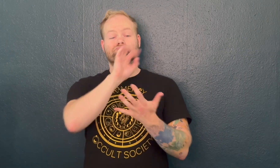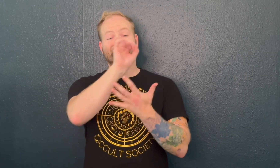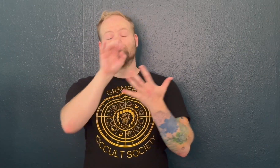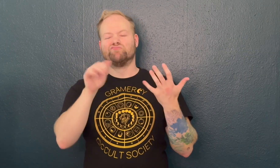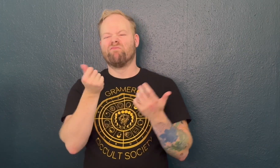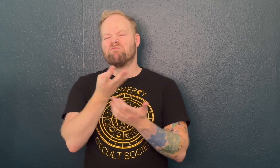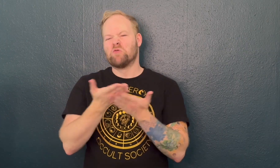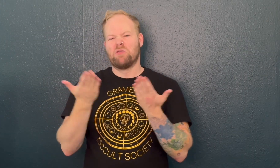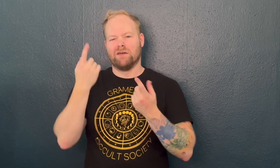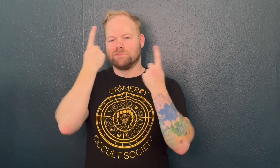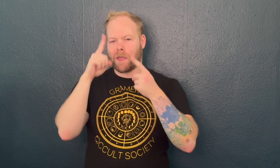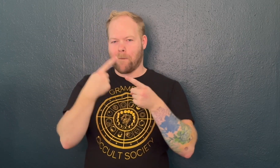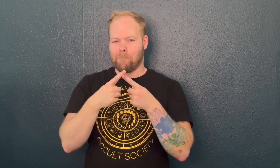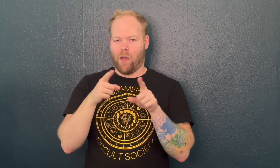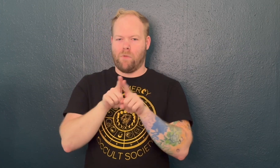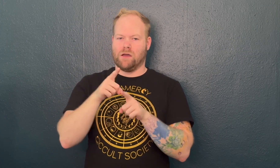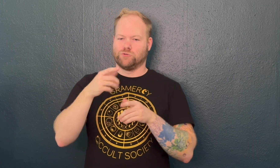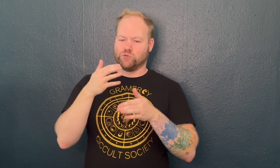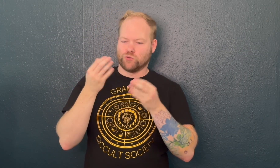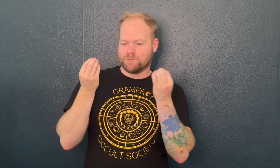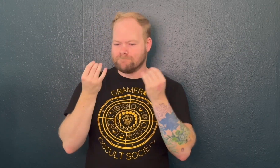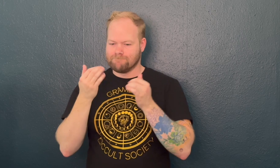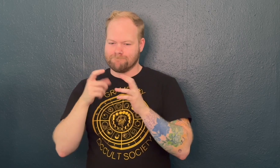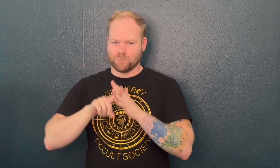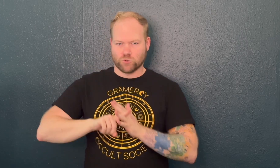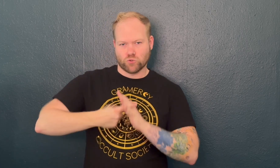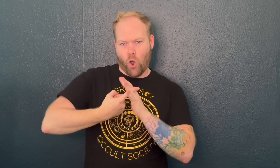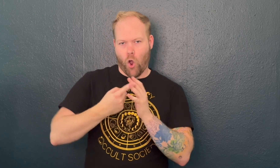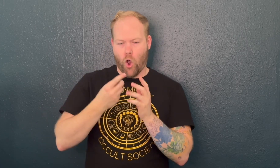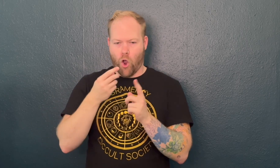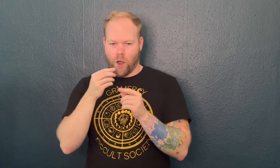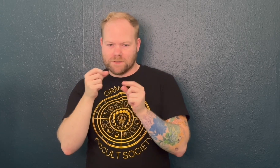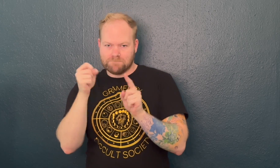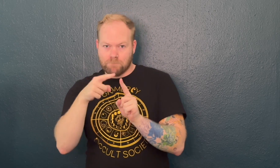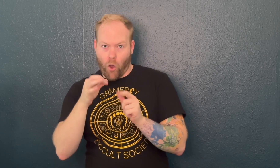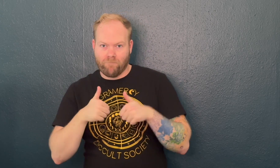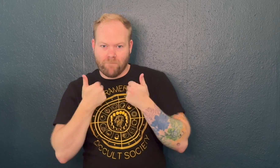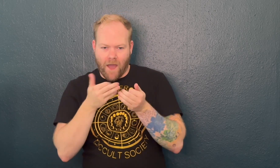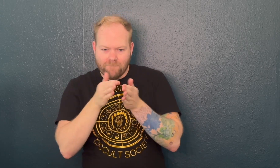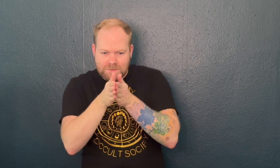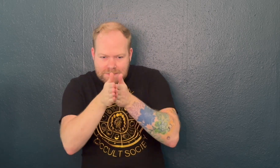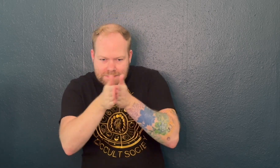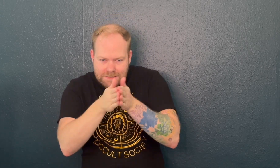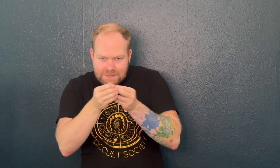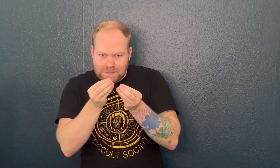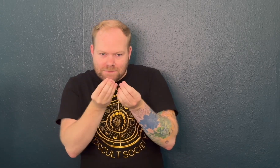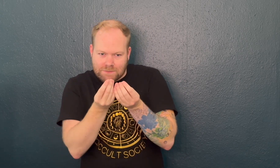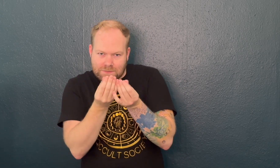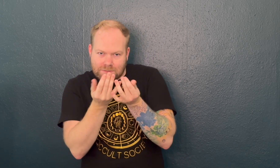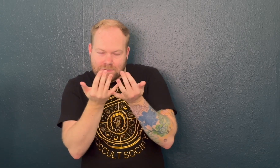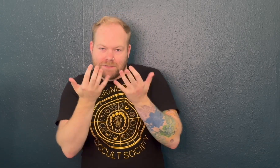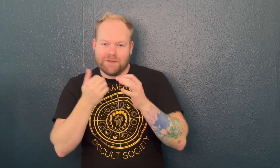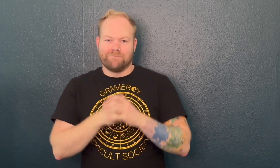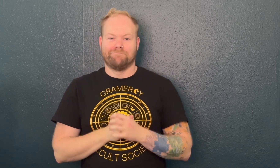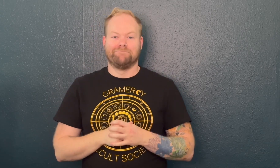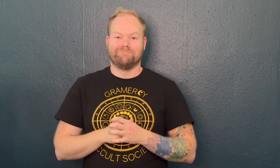That’s just a few things to think about as you get started blowing on that spark of life.